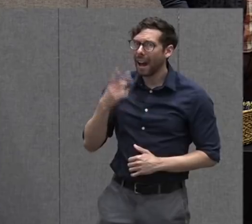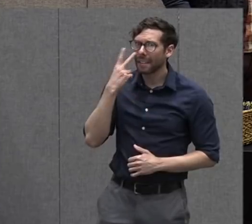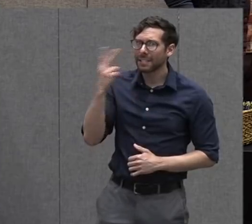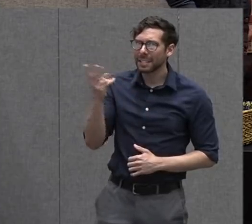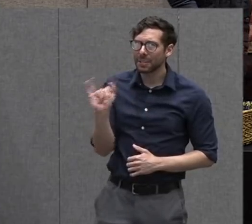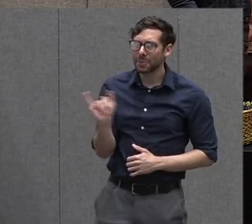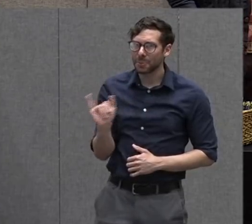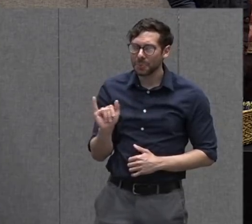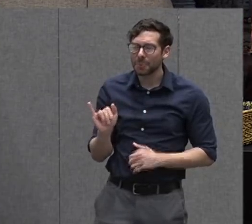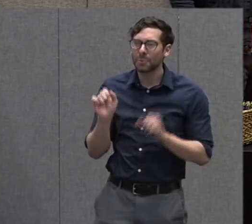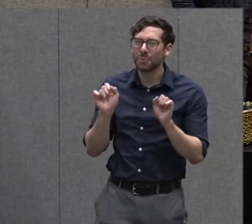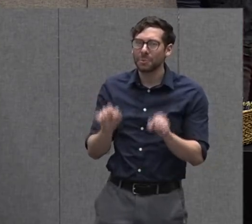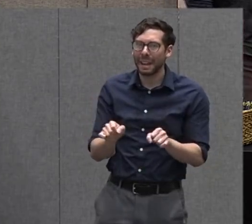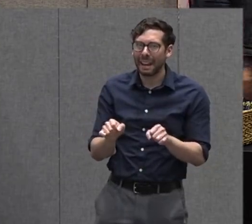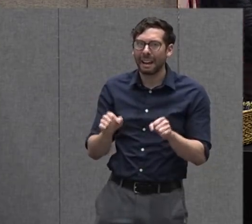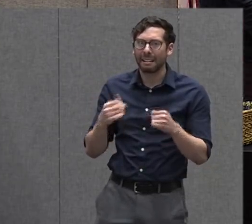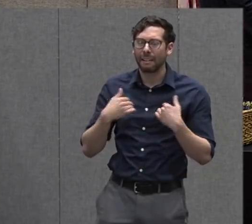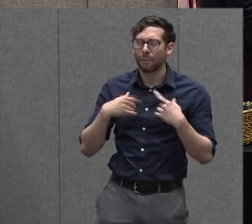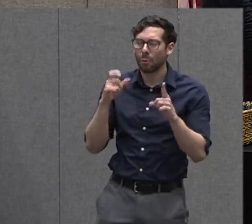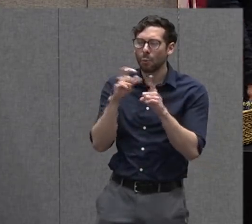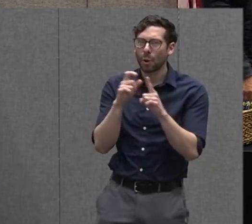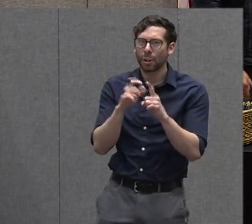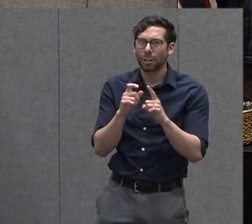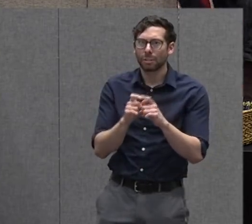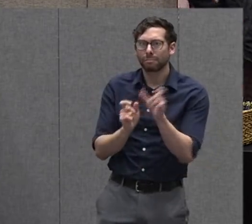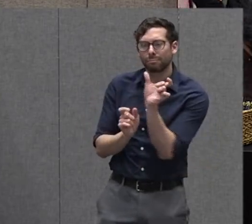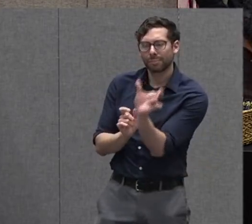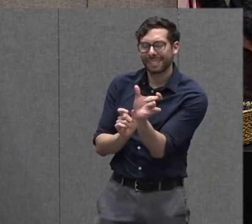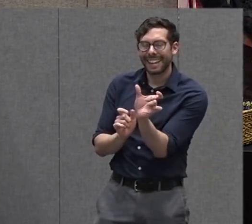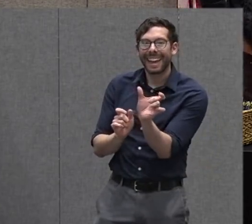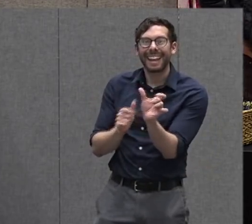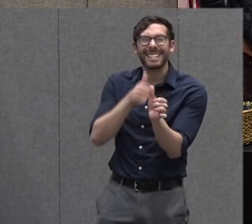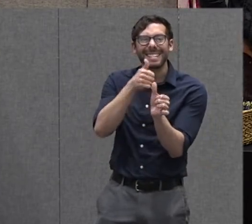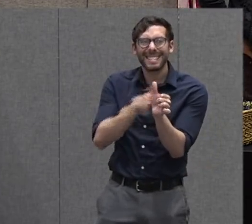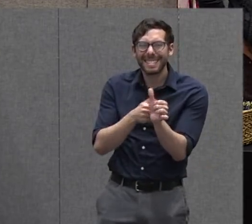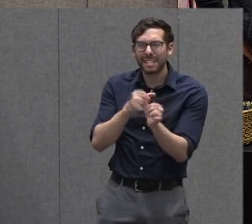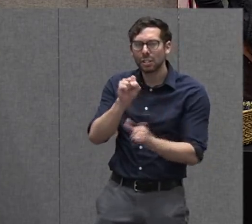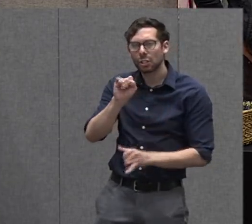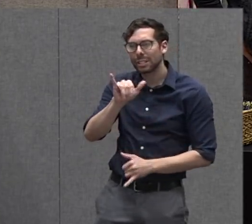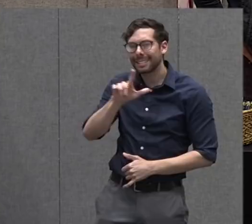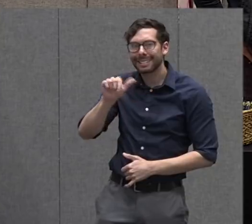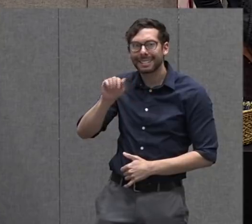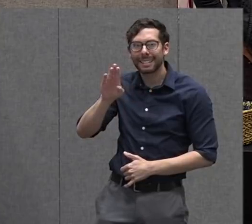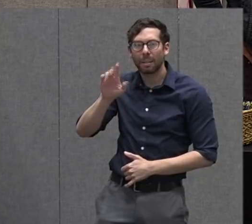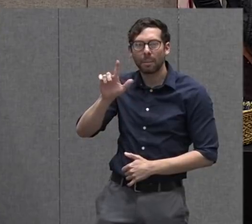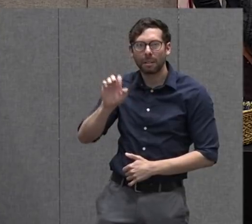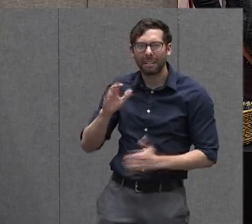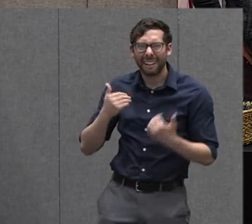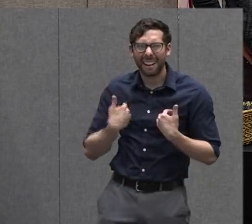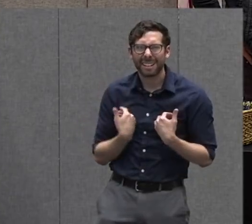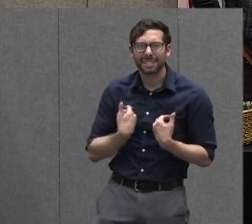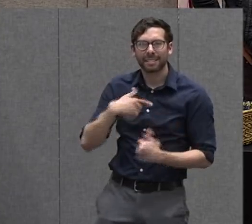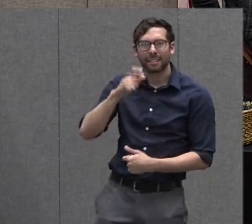[Miss Martindale] Right, I even had to use it because, I thought every day, the word every day,